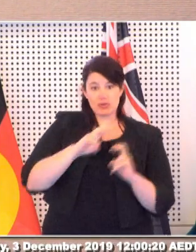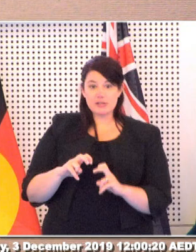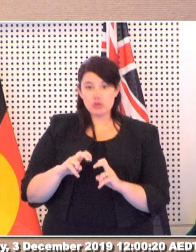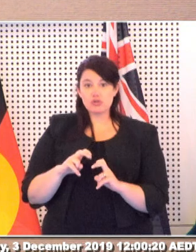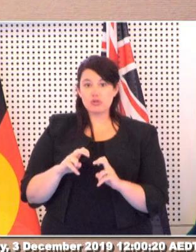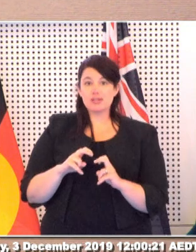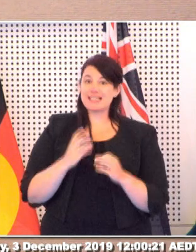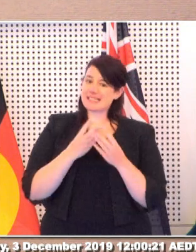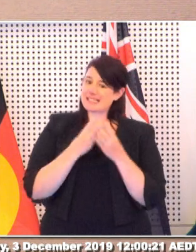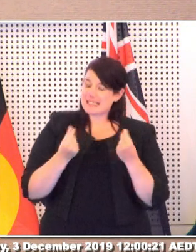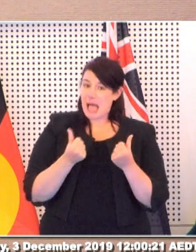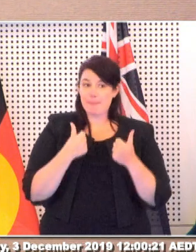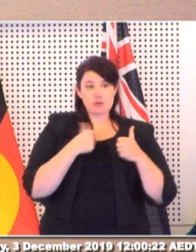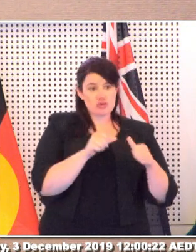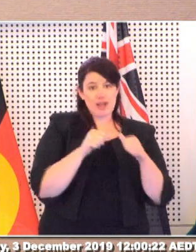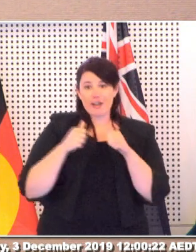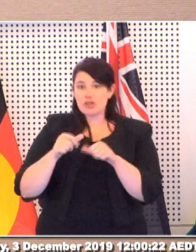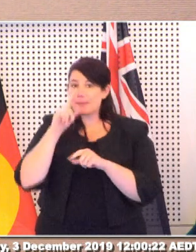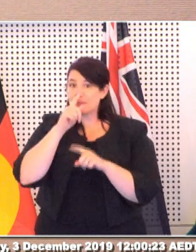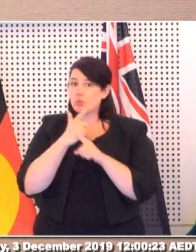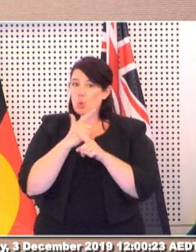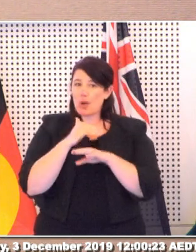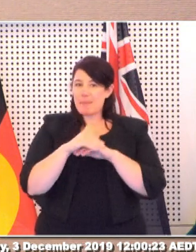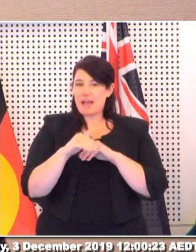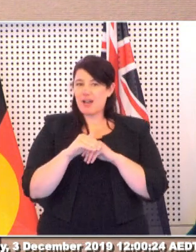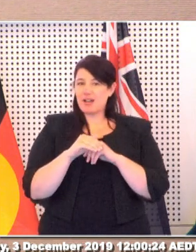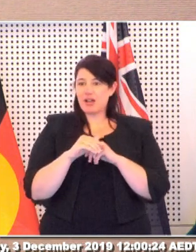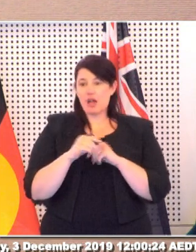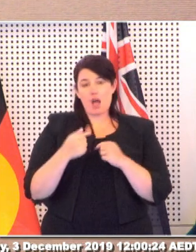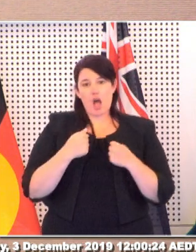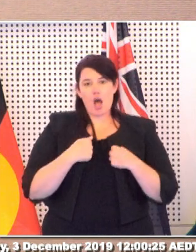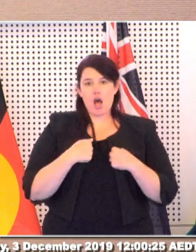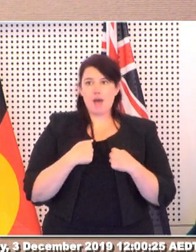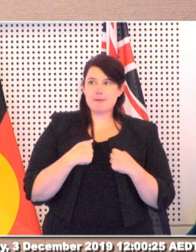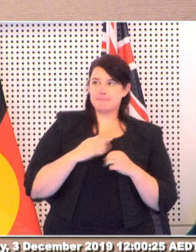was that some of the strategies that people talked about were things like keeping a low profile,